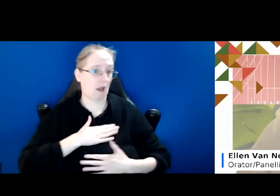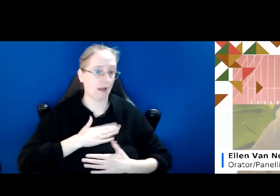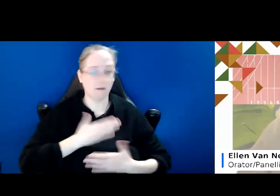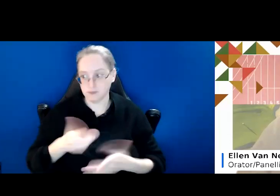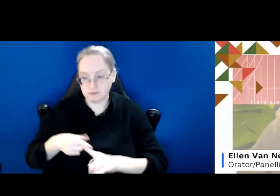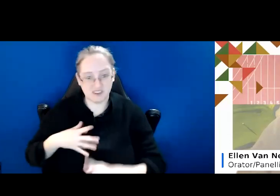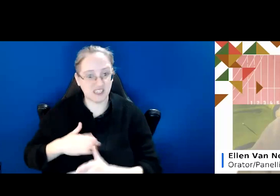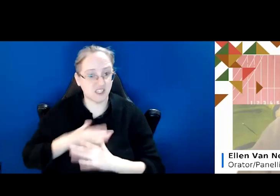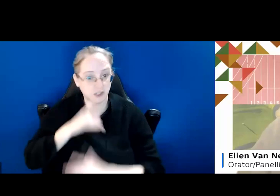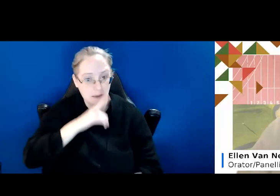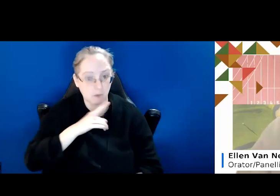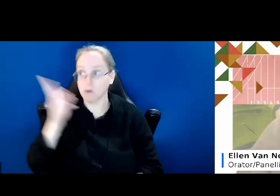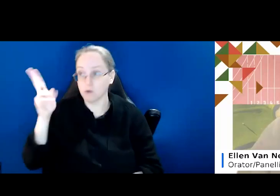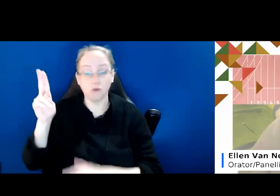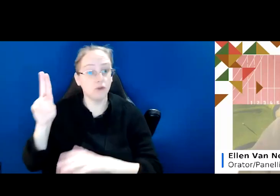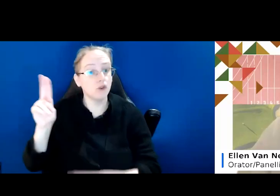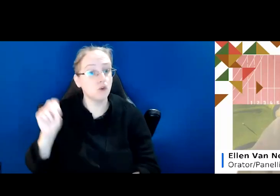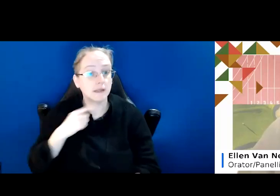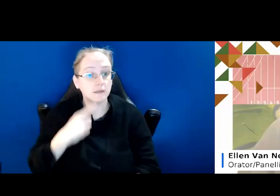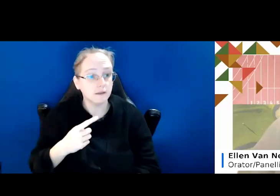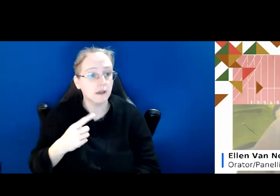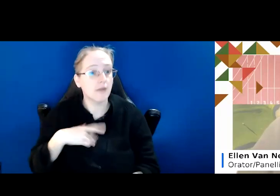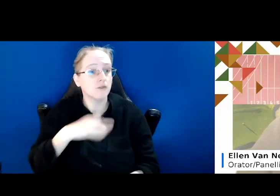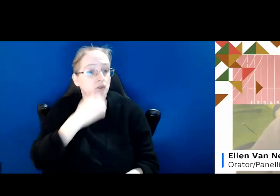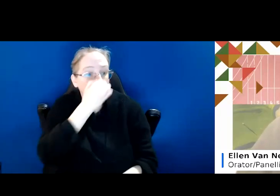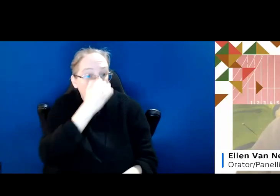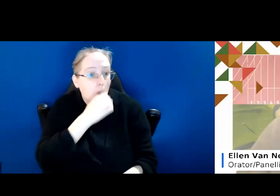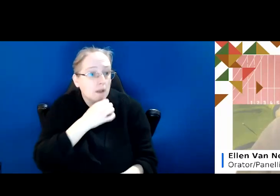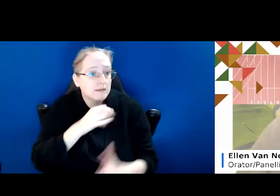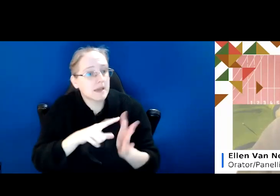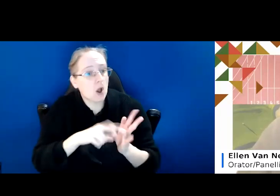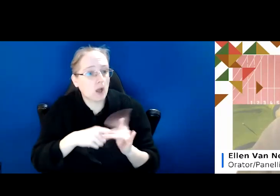have the smallest ecological footprints but shoulder the heaviest burden